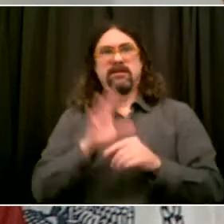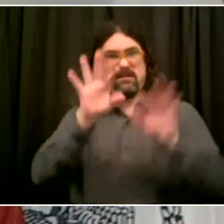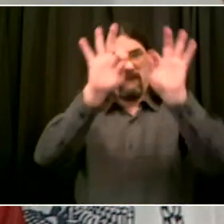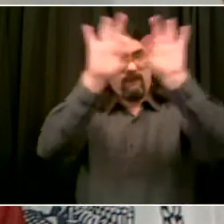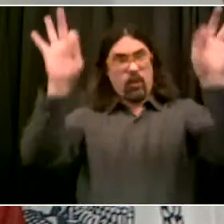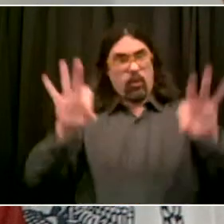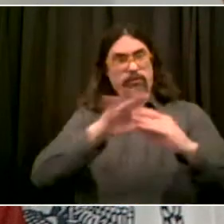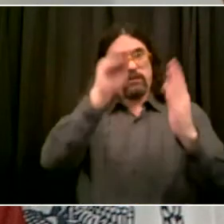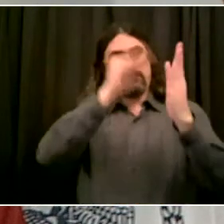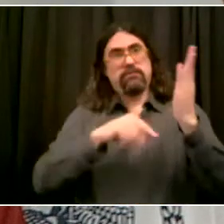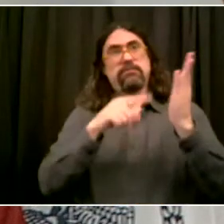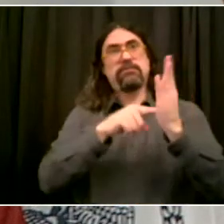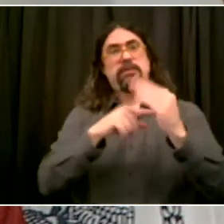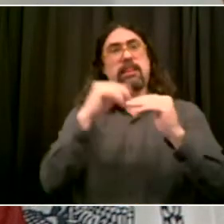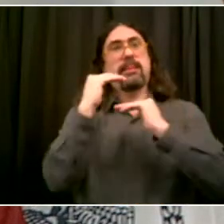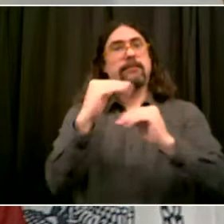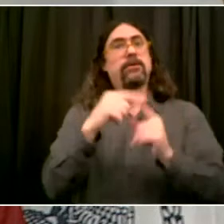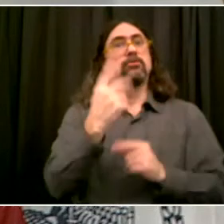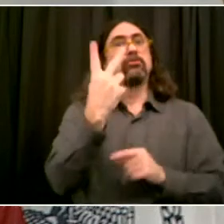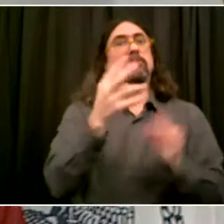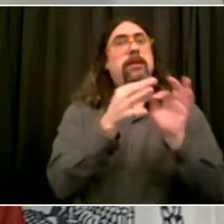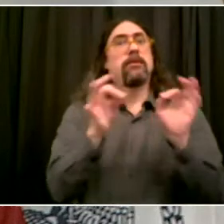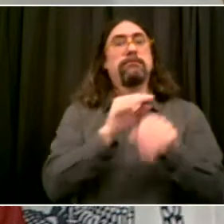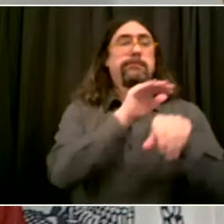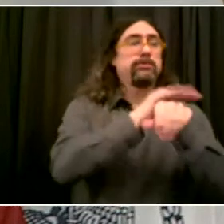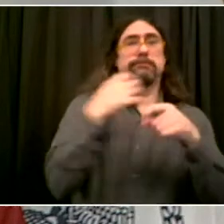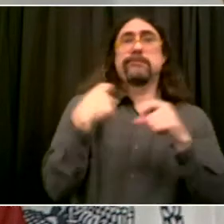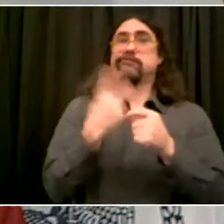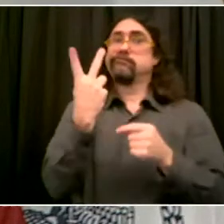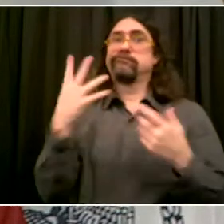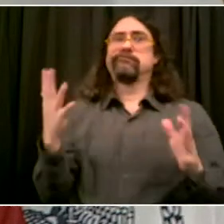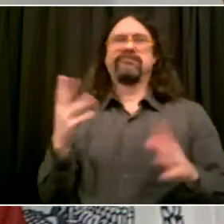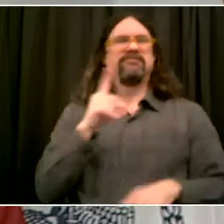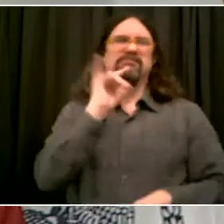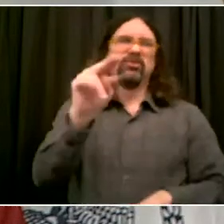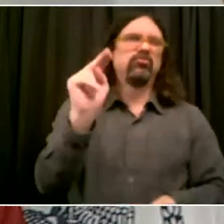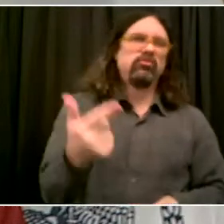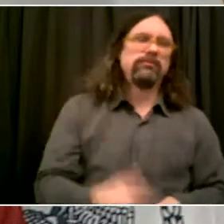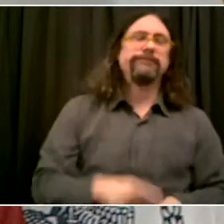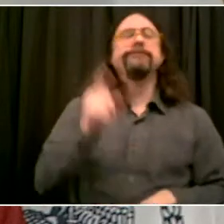ACTUAUAL FORM M TO SIGN UP FOR THE APPOINTMENT NEED TO BE IN